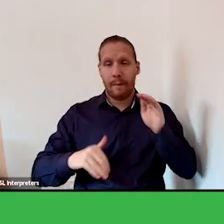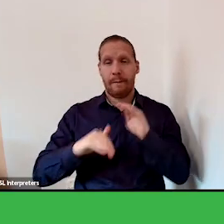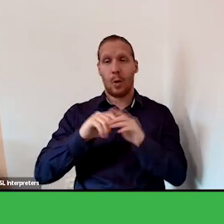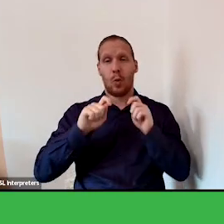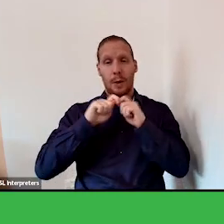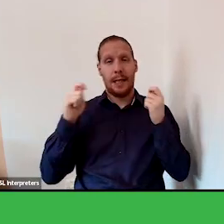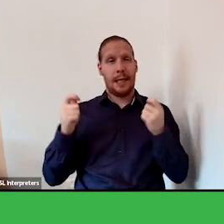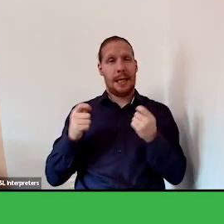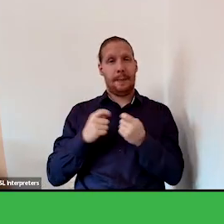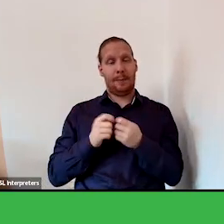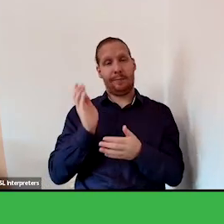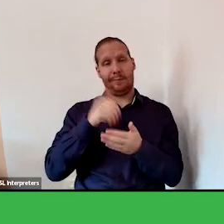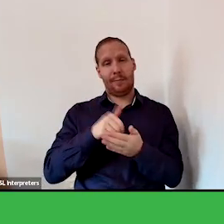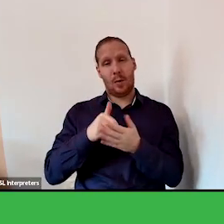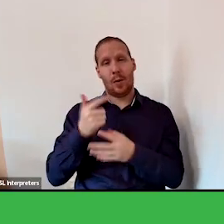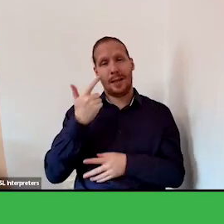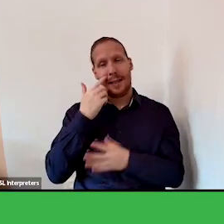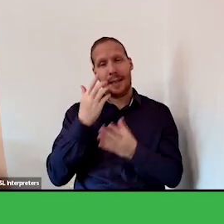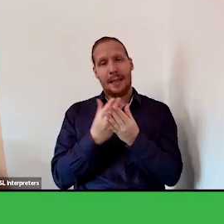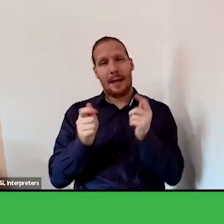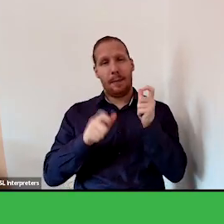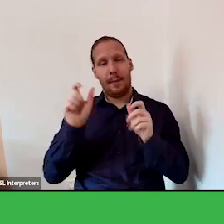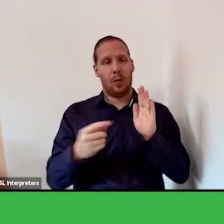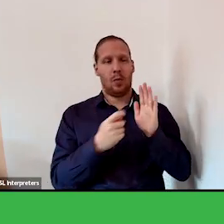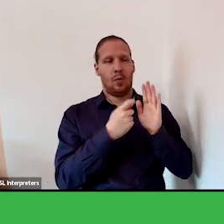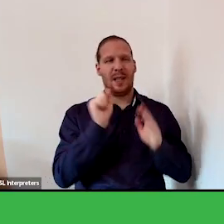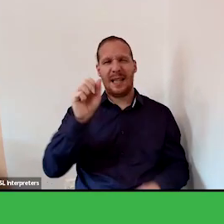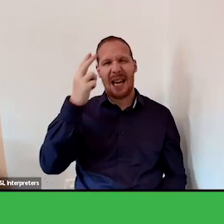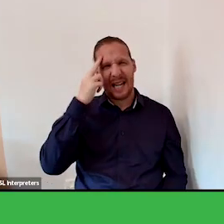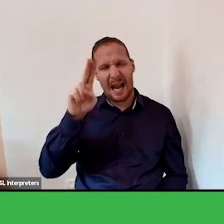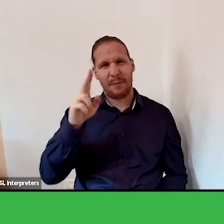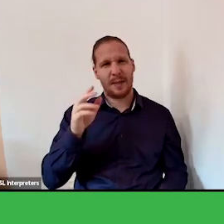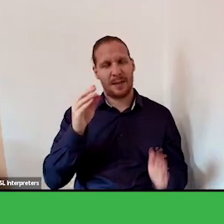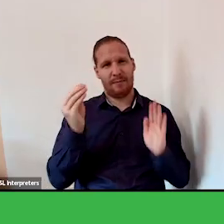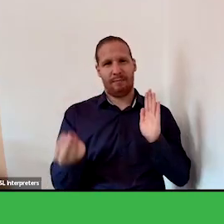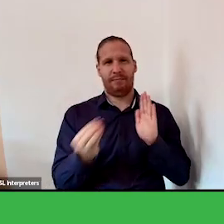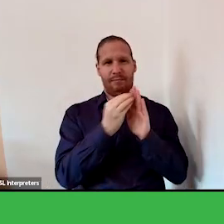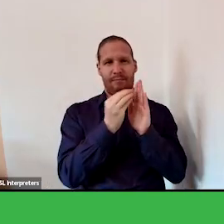You will see some of the names displayed here on the screen. But there's also those that work so hard to engage